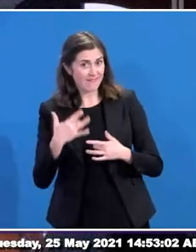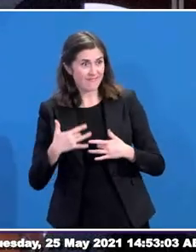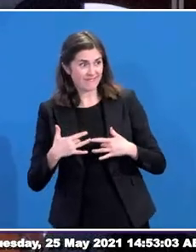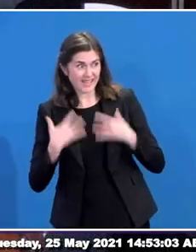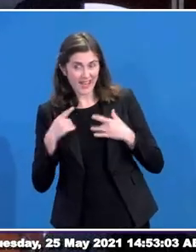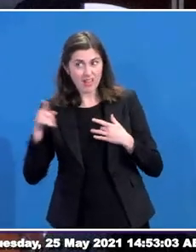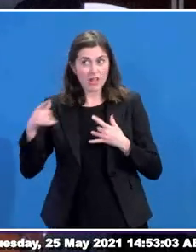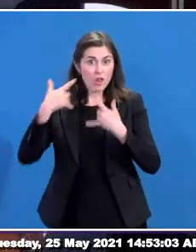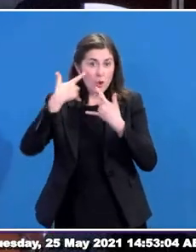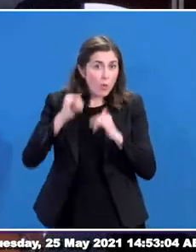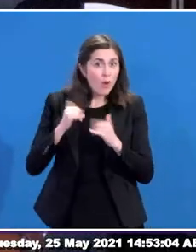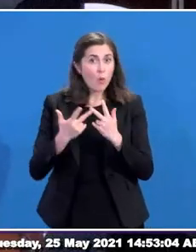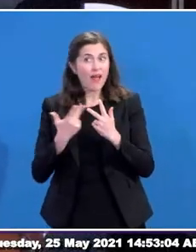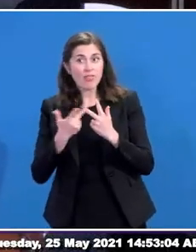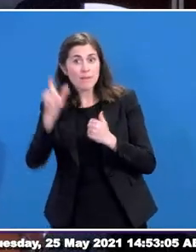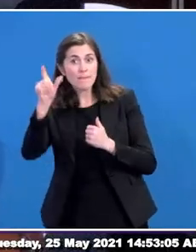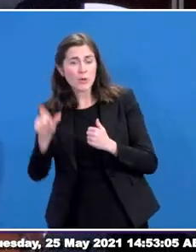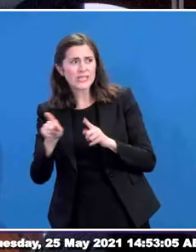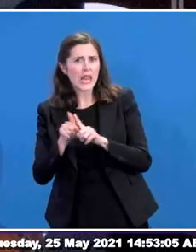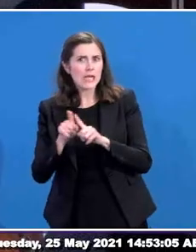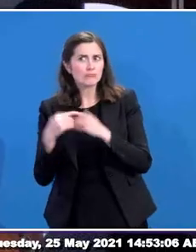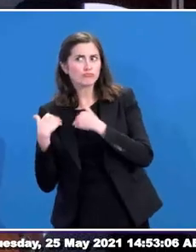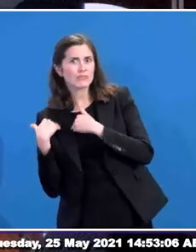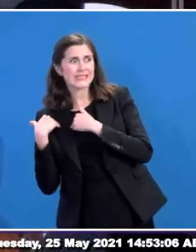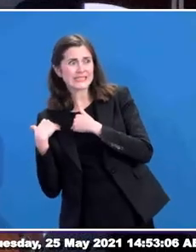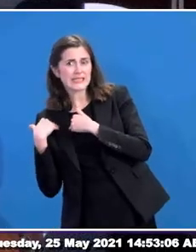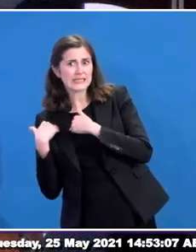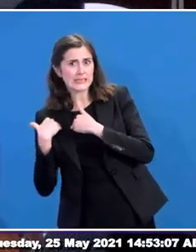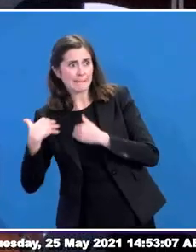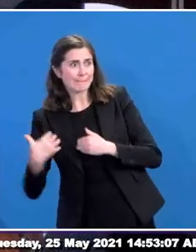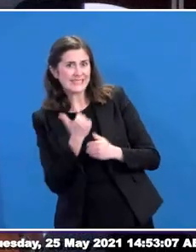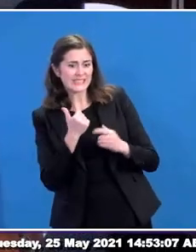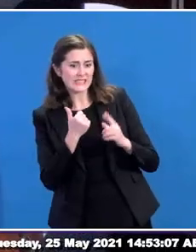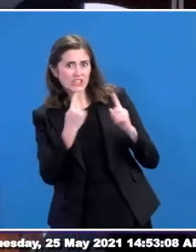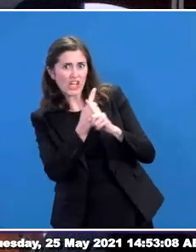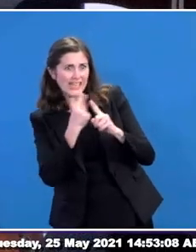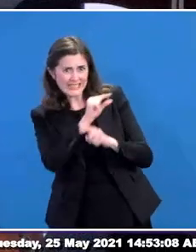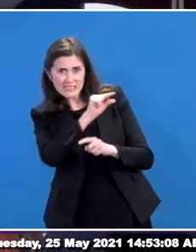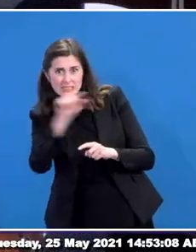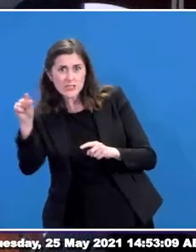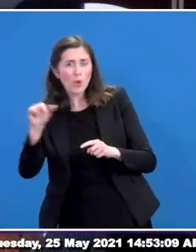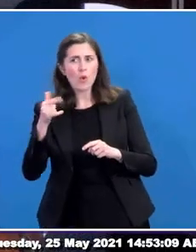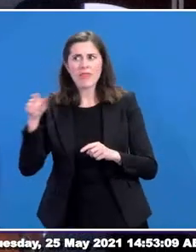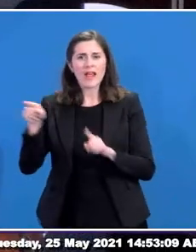findings because the organisation that has engaged you wants you to make a finding of a particular kind?